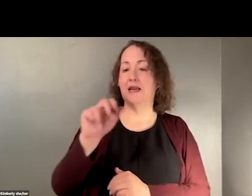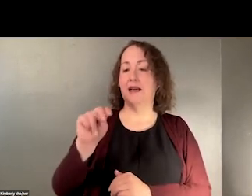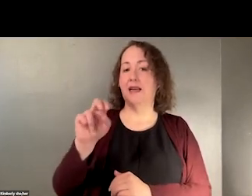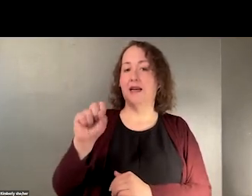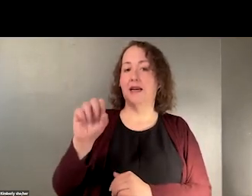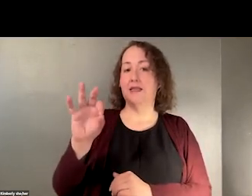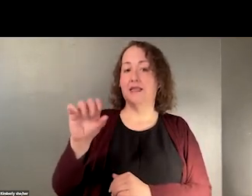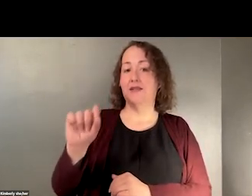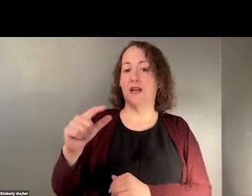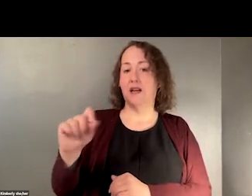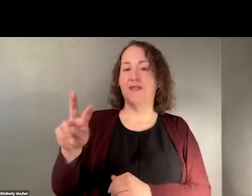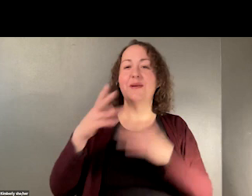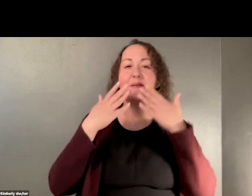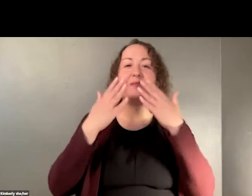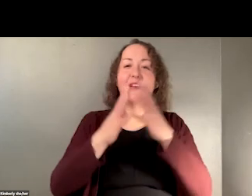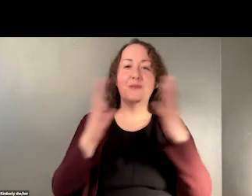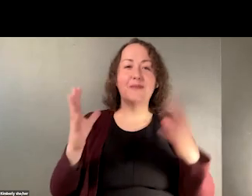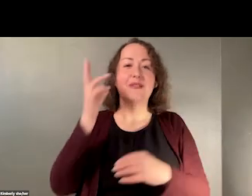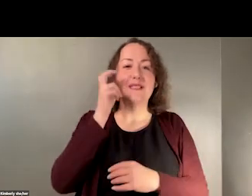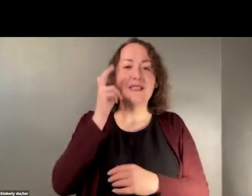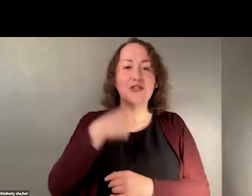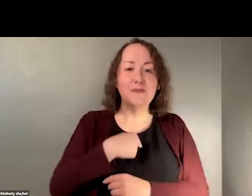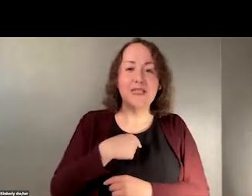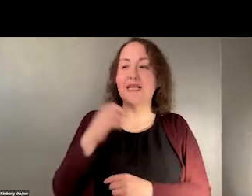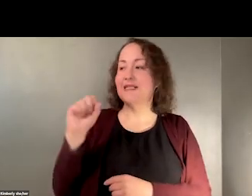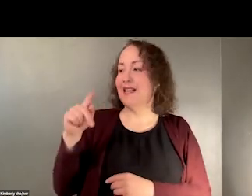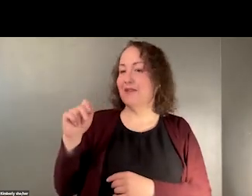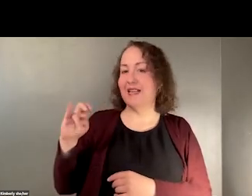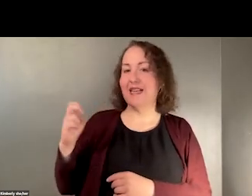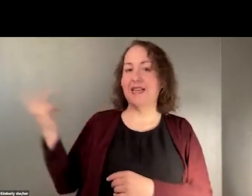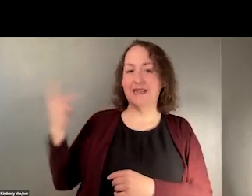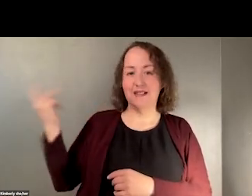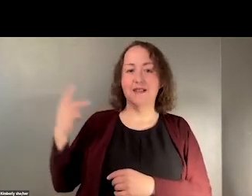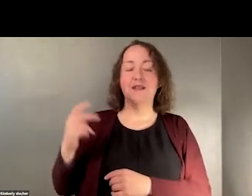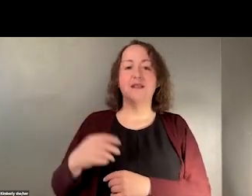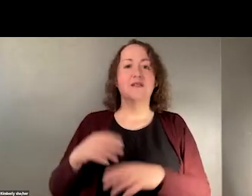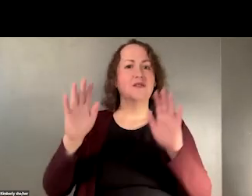Thanks so much for listening today to both me and Stephanie. It was great to be able to share this information with you.